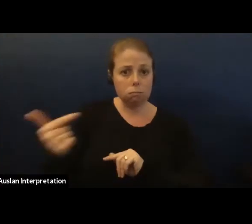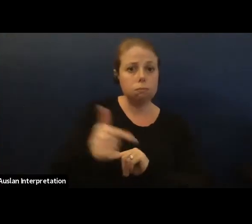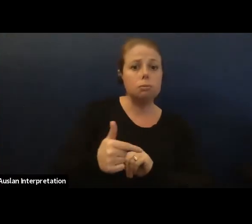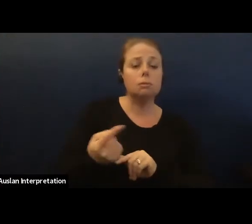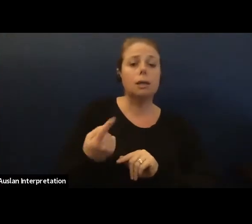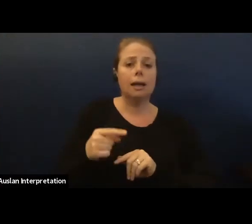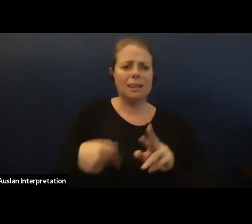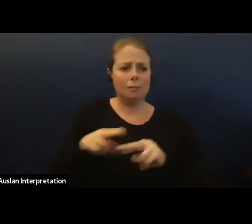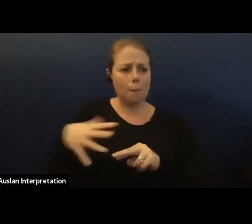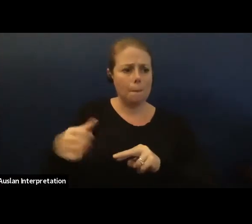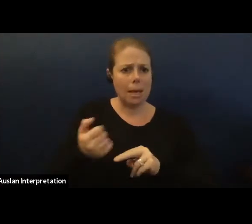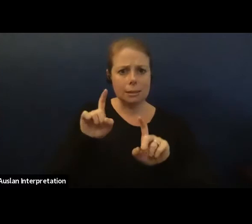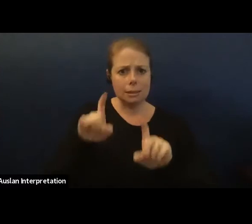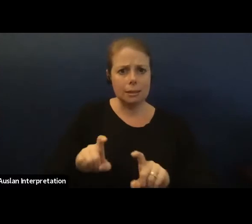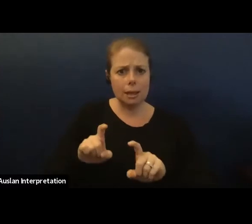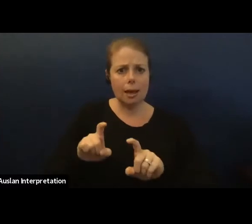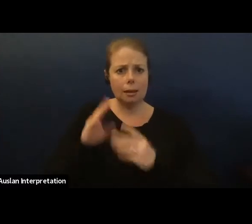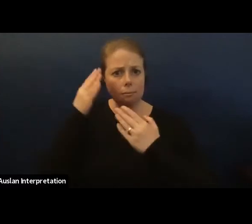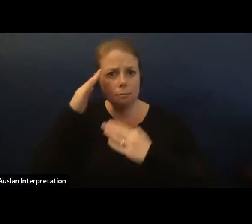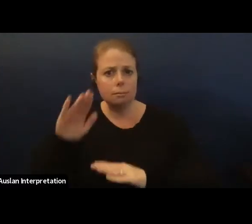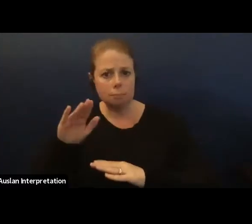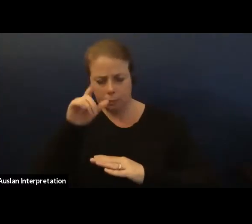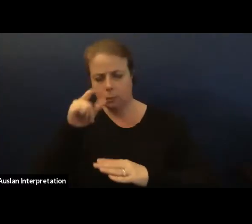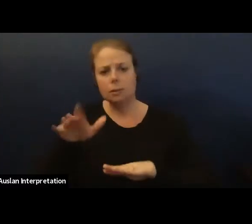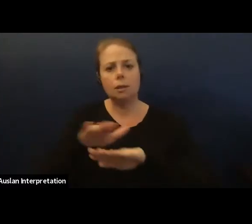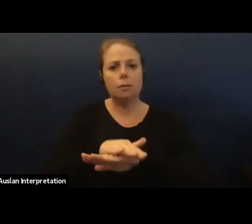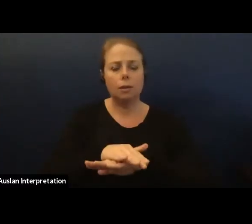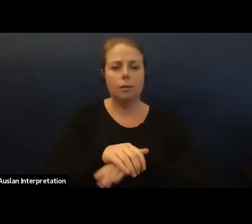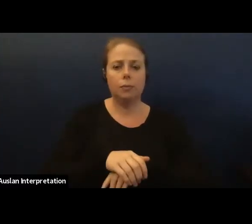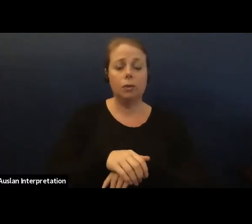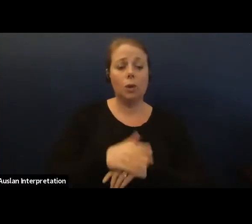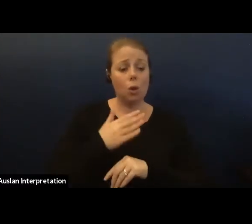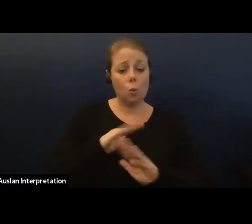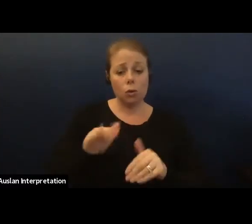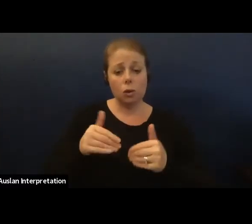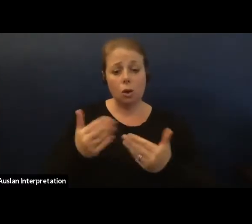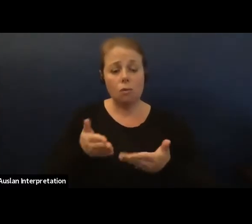make the process accessible to you. This could include child care, internet or computer access